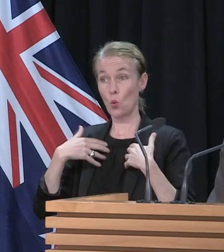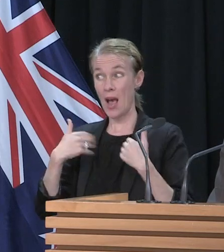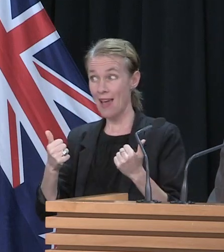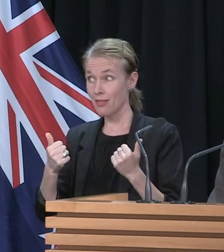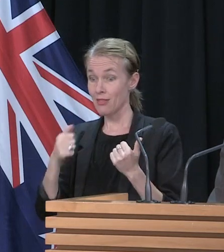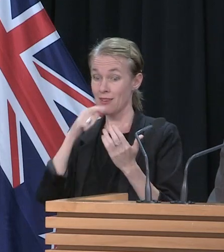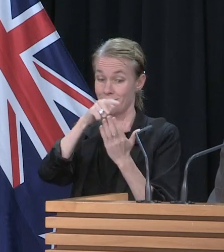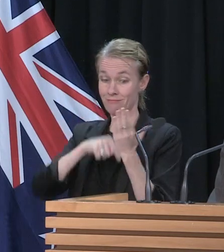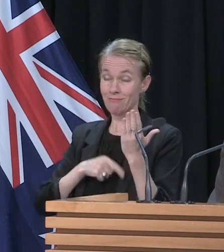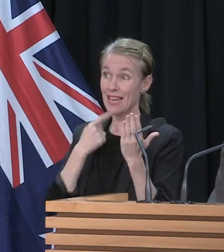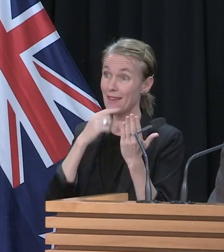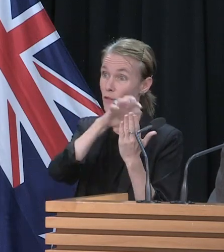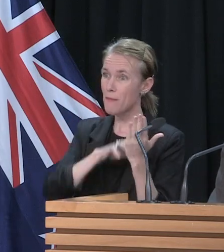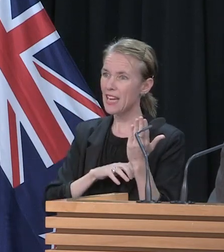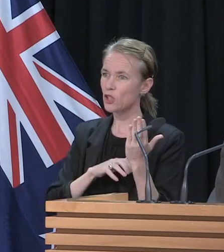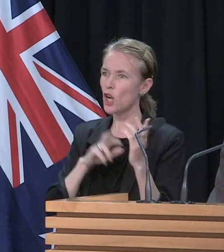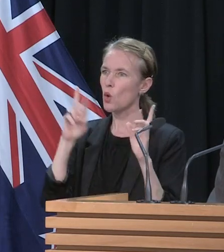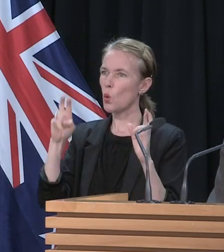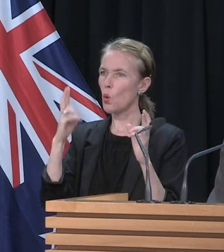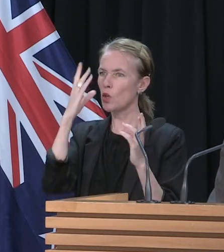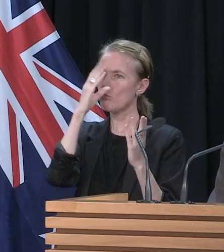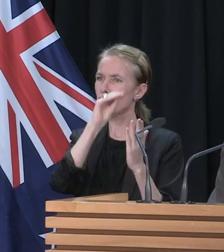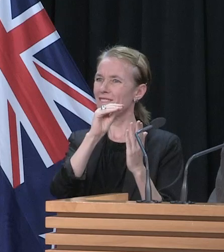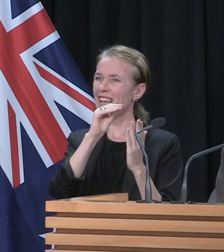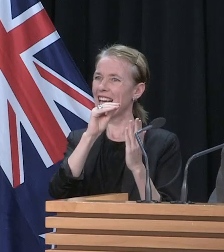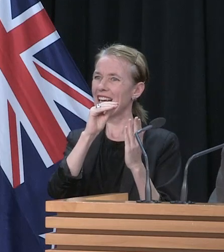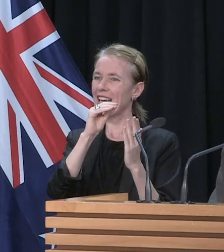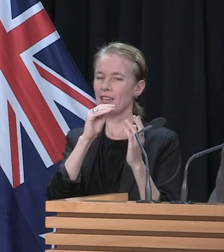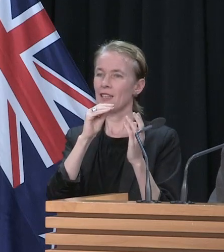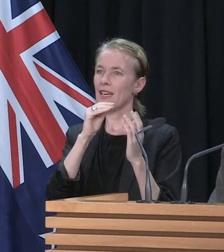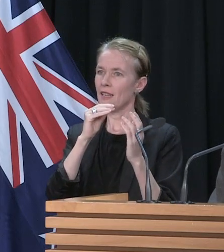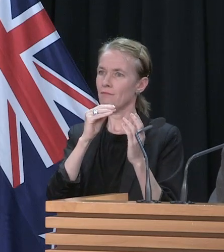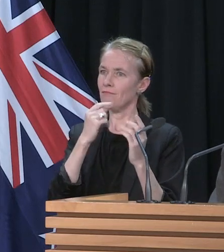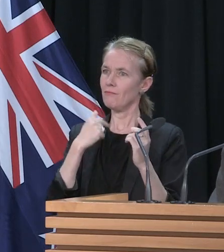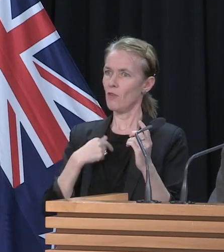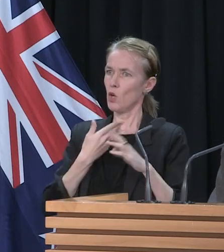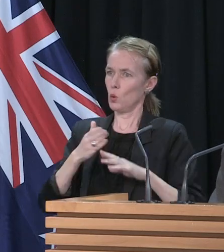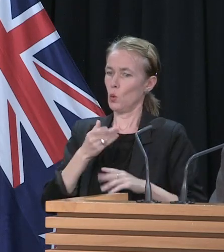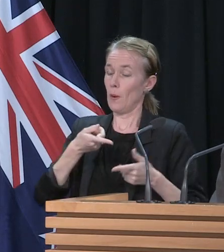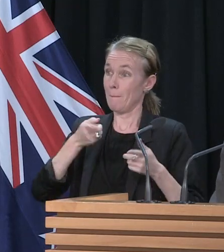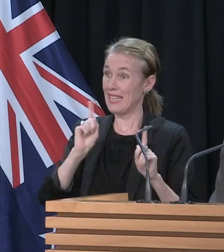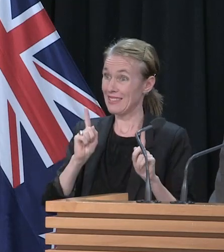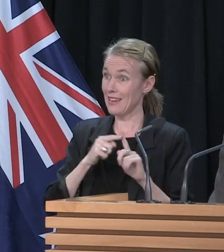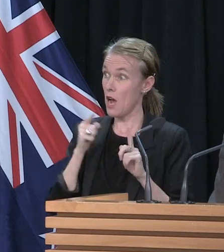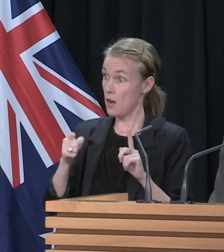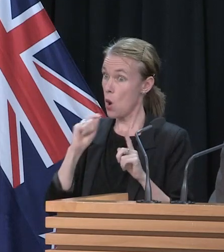I didn't get a (SPEAKS INDISTINCTLY) I did hear some